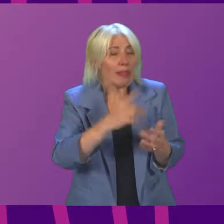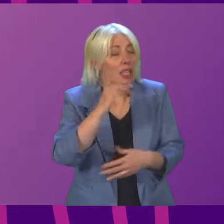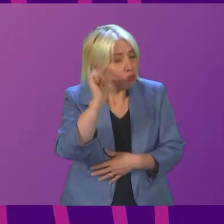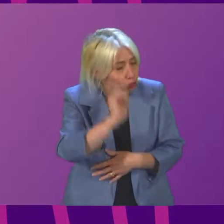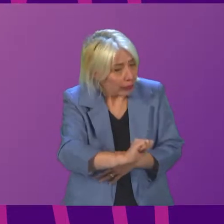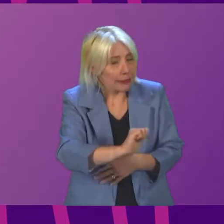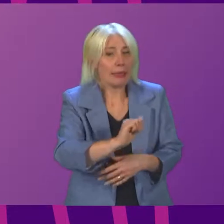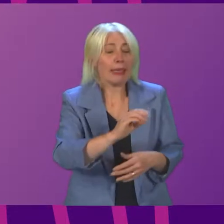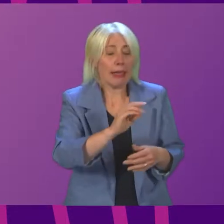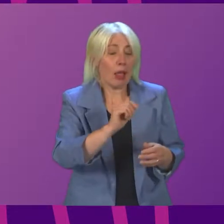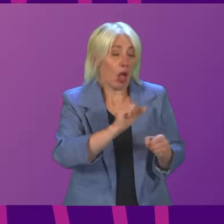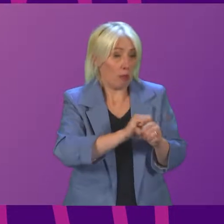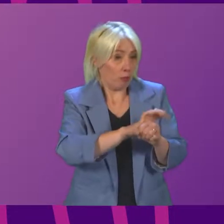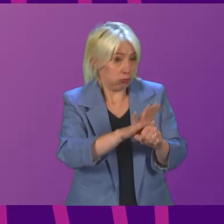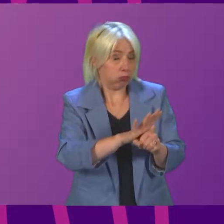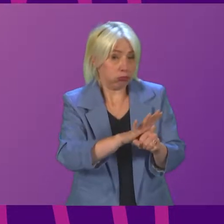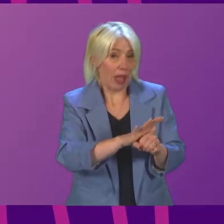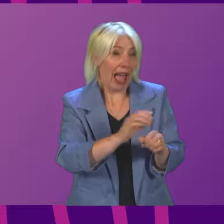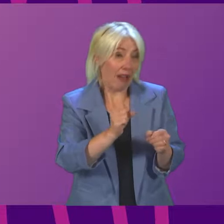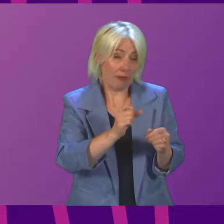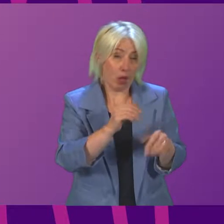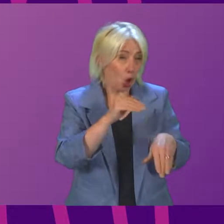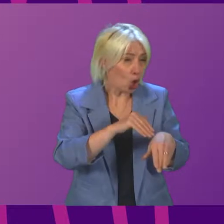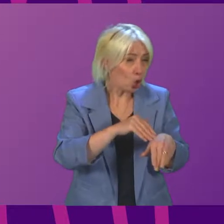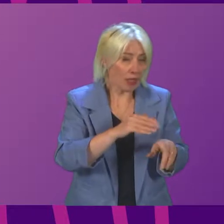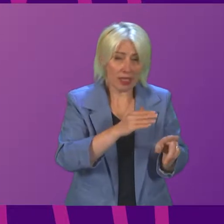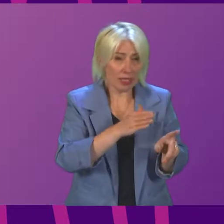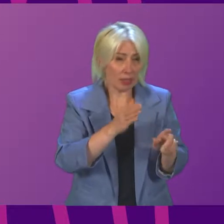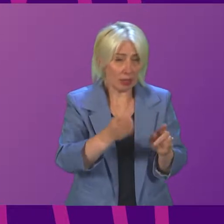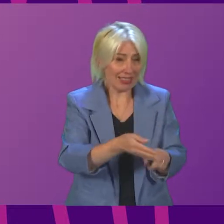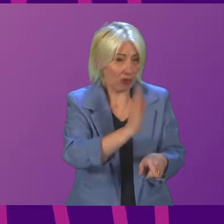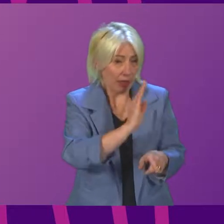through its direct and indirect consequences, the pandemic has resulted in much of the